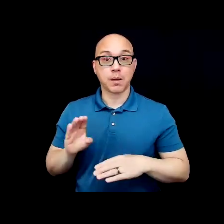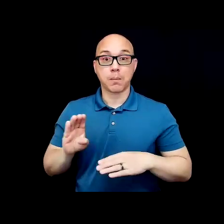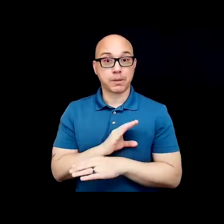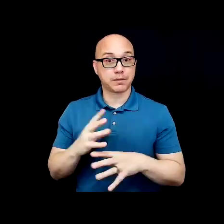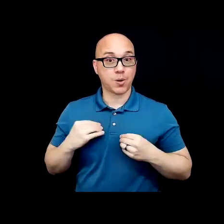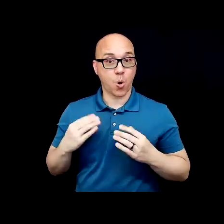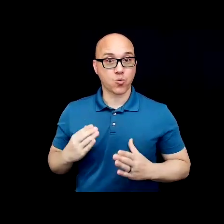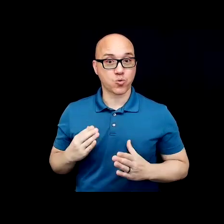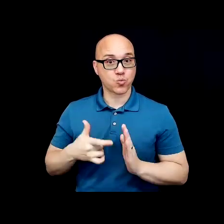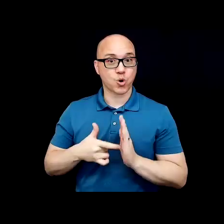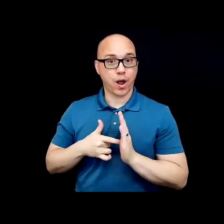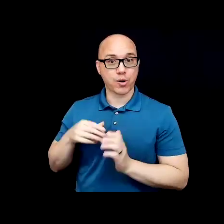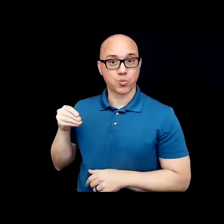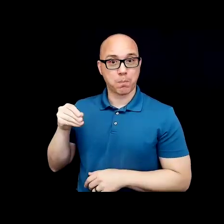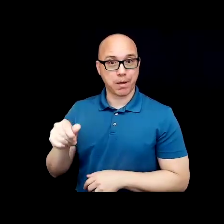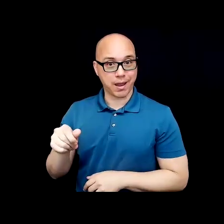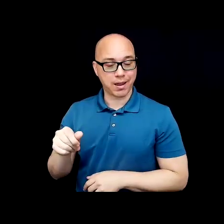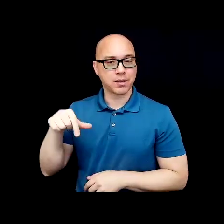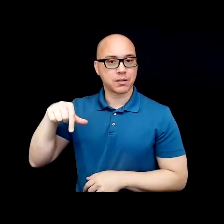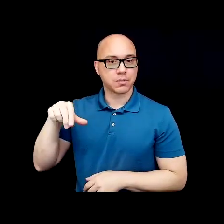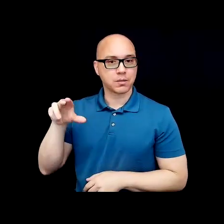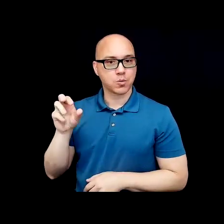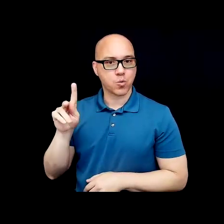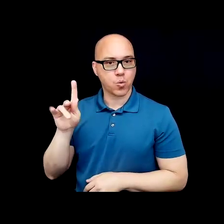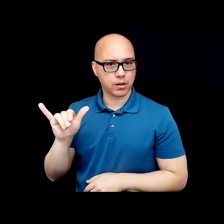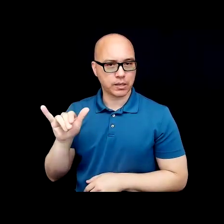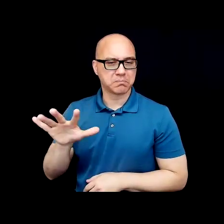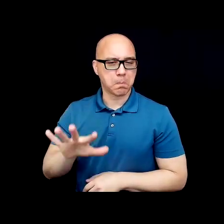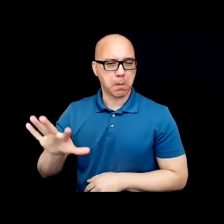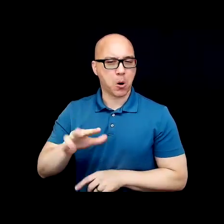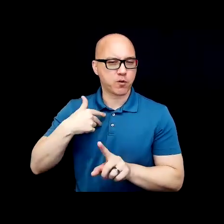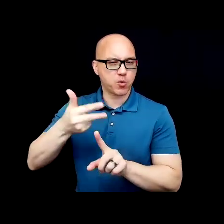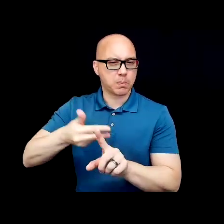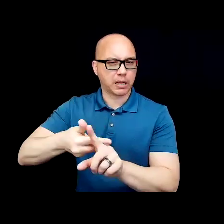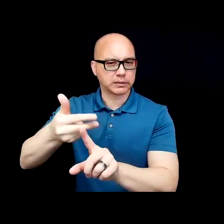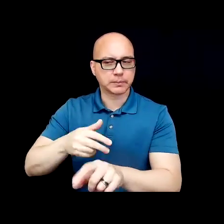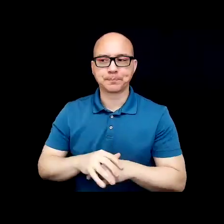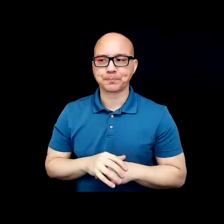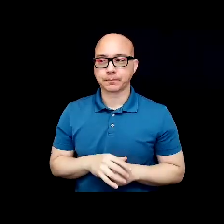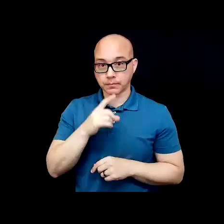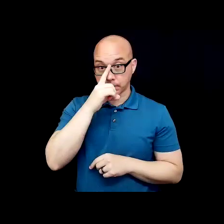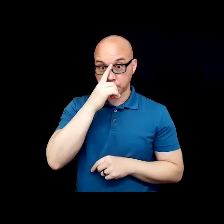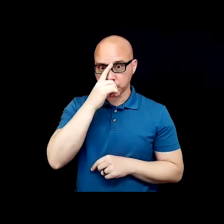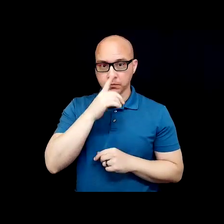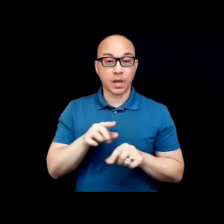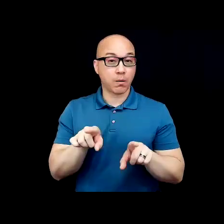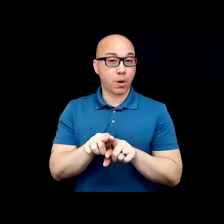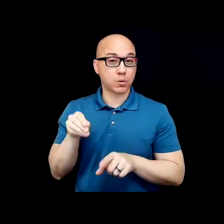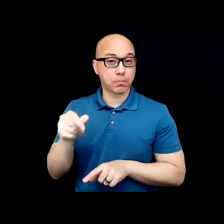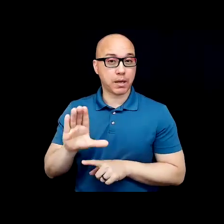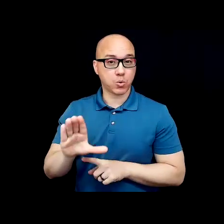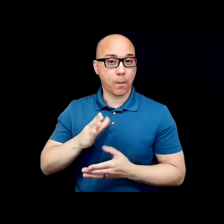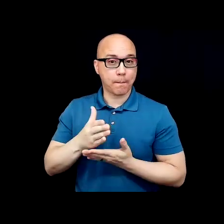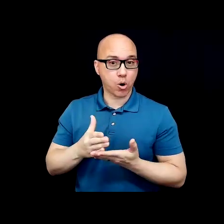covering both your employer and employee share of Social Security and Medicare.